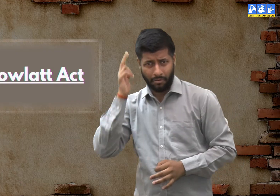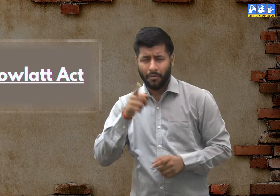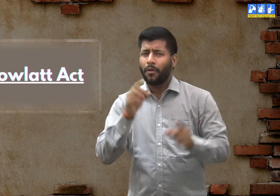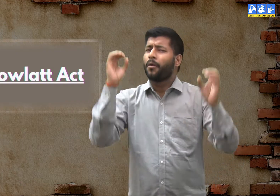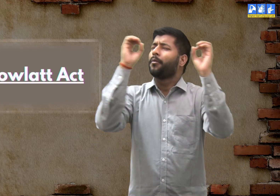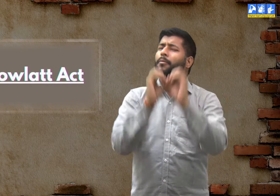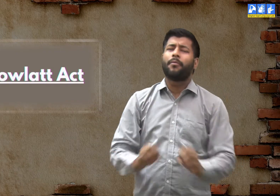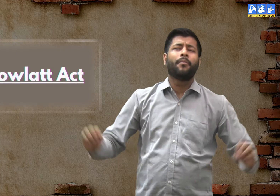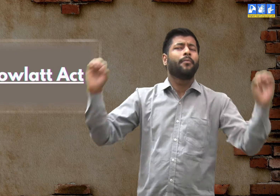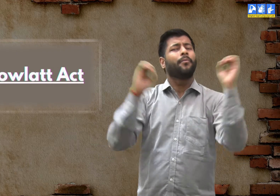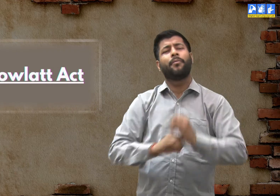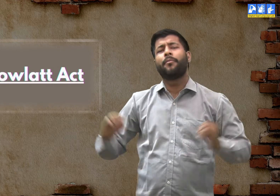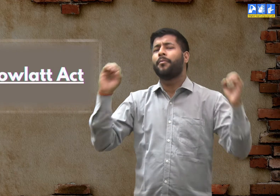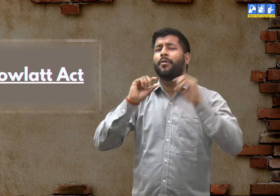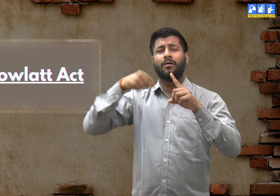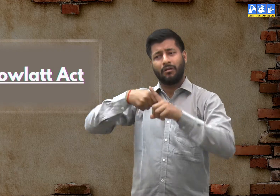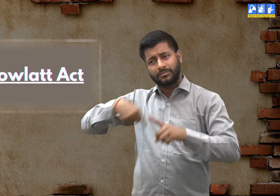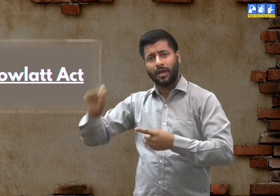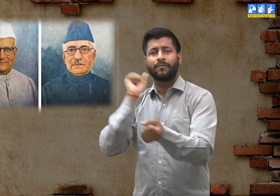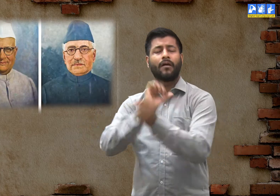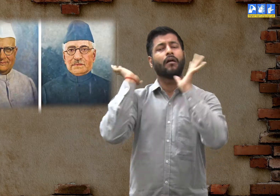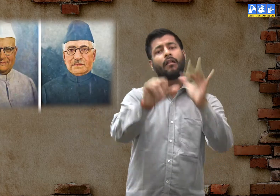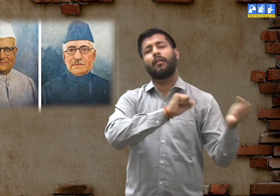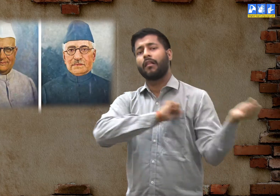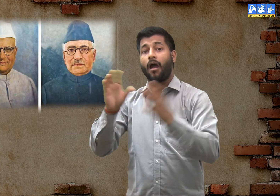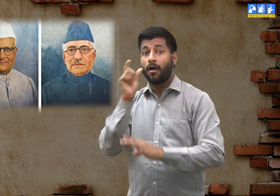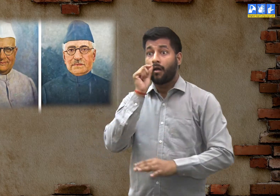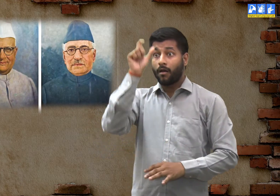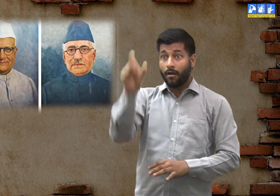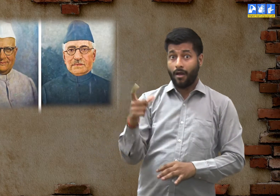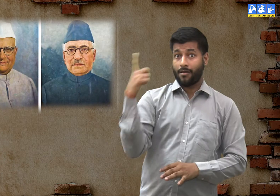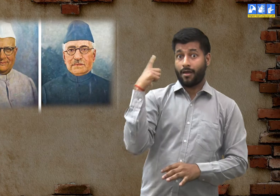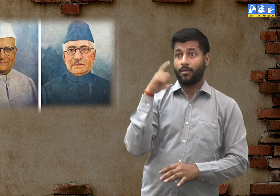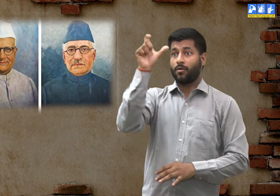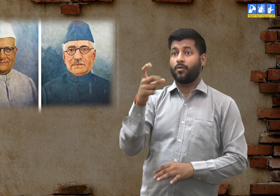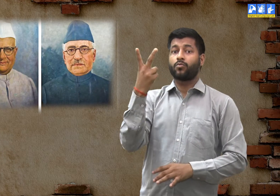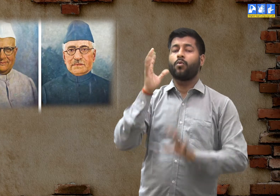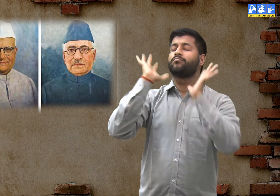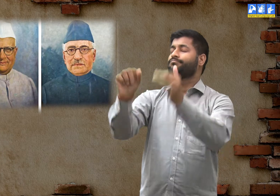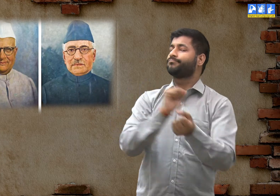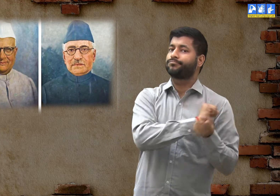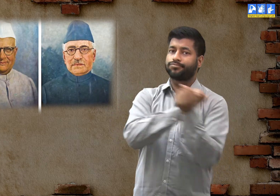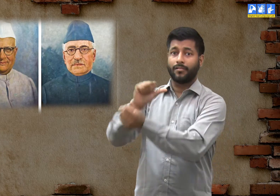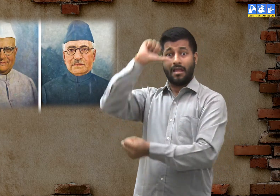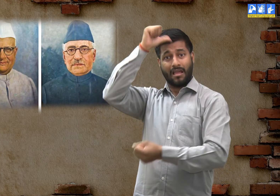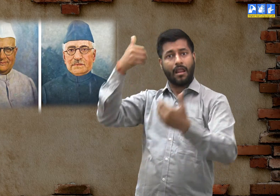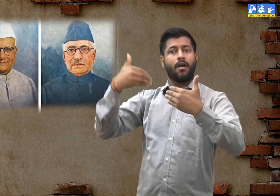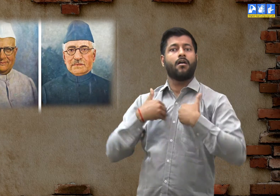if they were suspected with a charge of terrorism. So a large peaceful crowd had gathered to protest